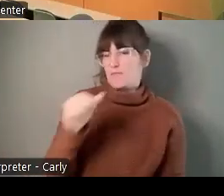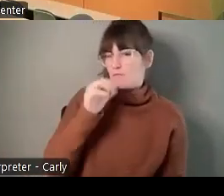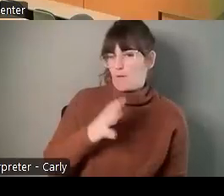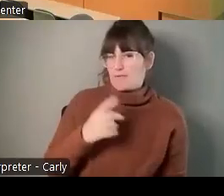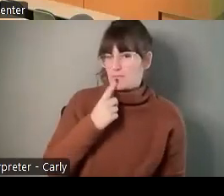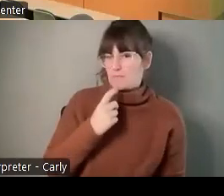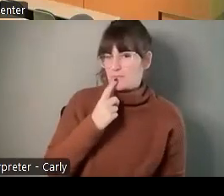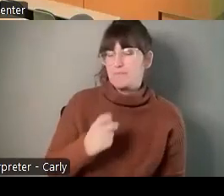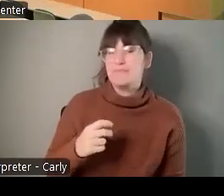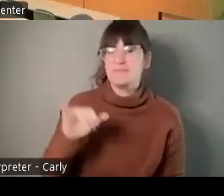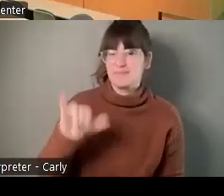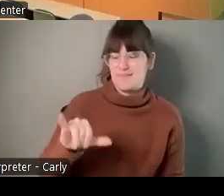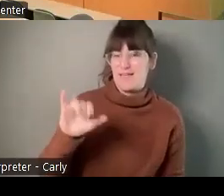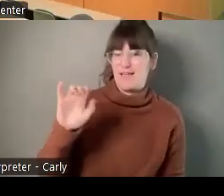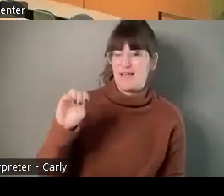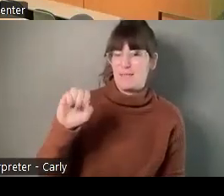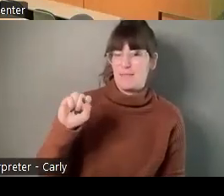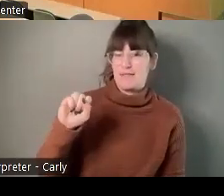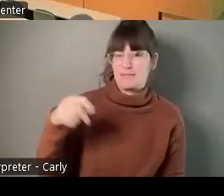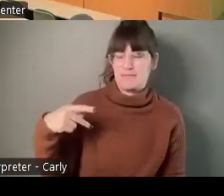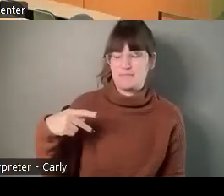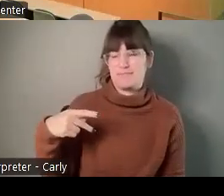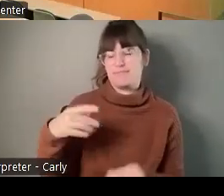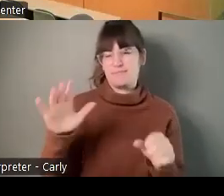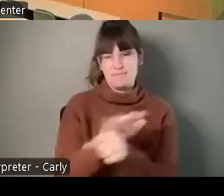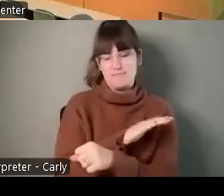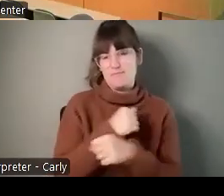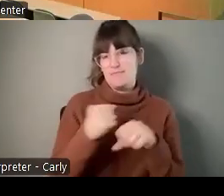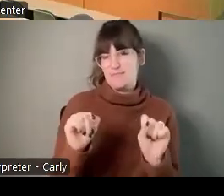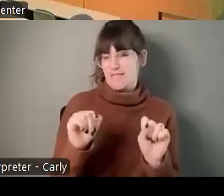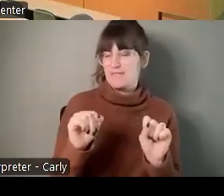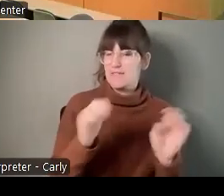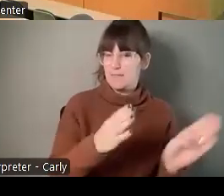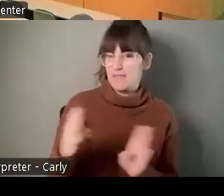that full kind of therapy summary and safety plan does take a lot of like hours a day kind of of